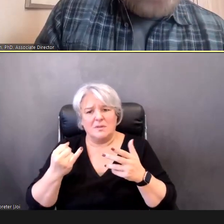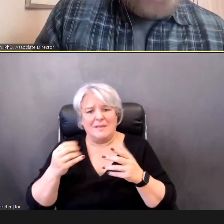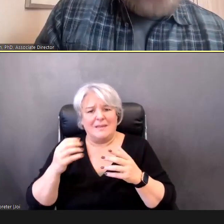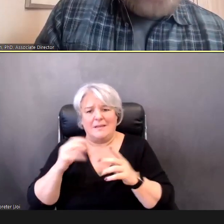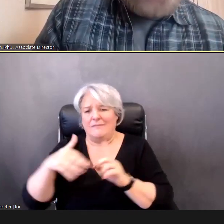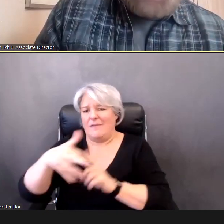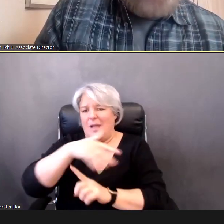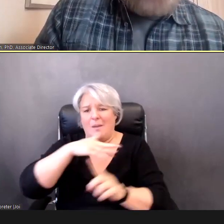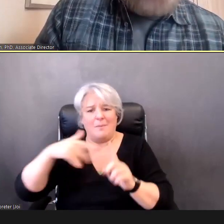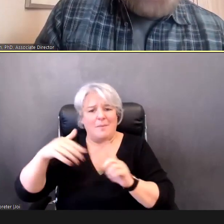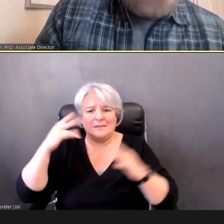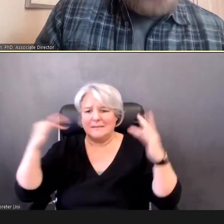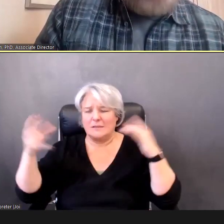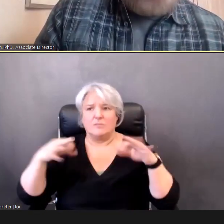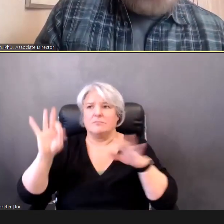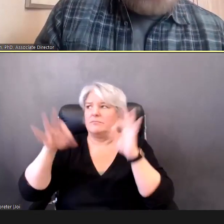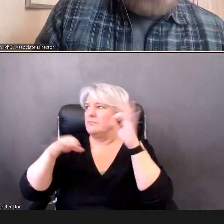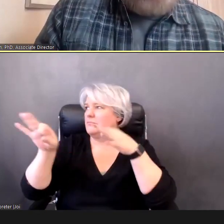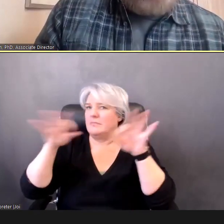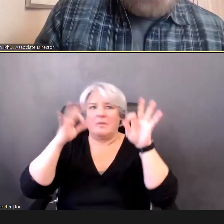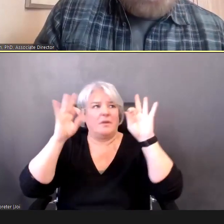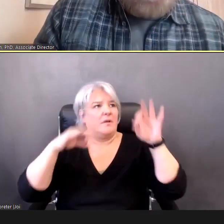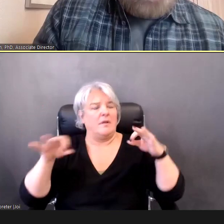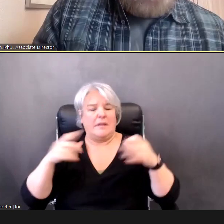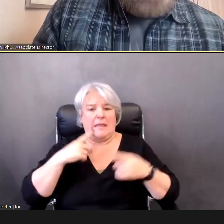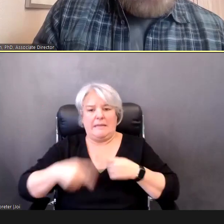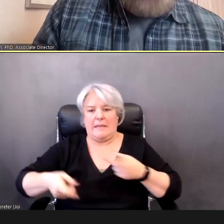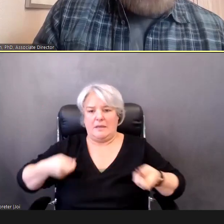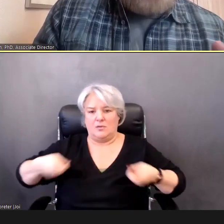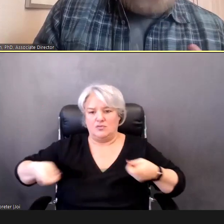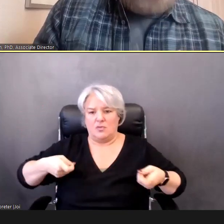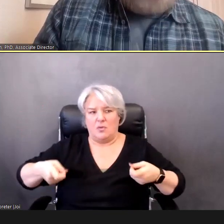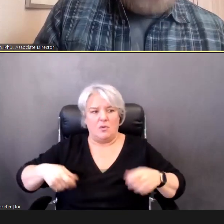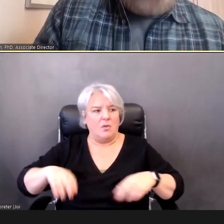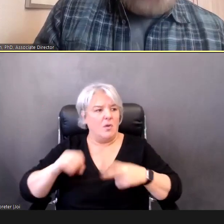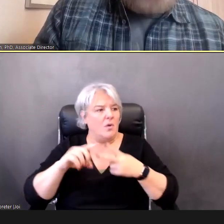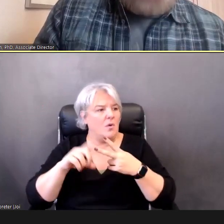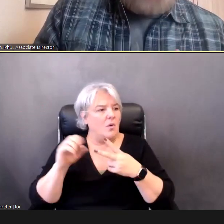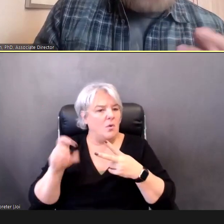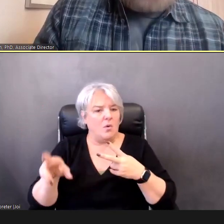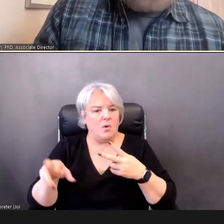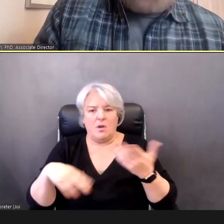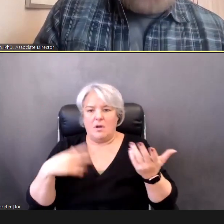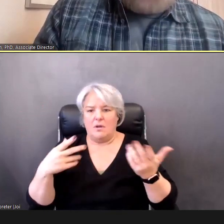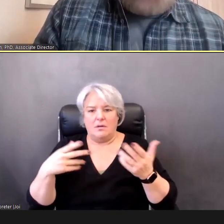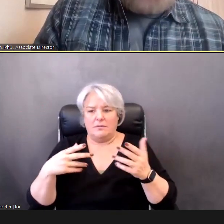example that's outside of your